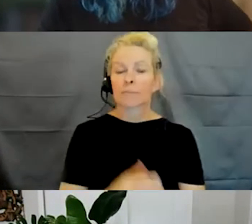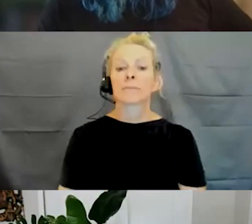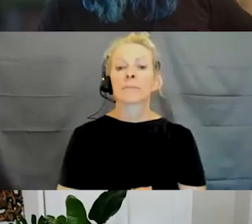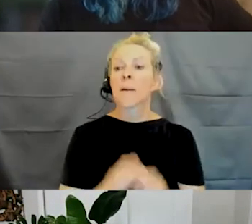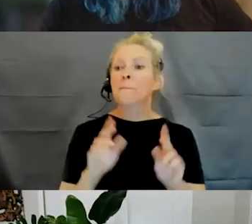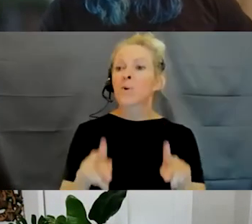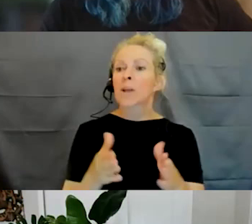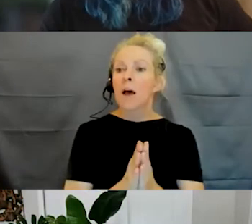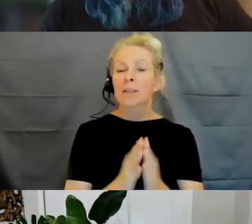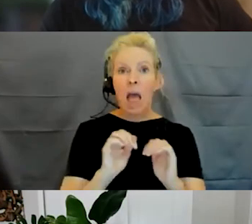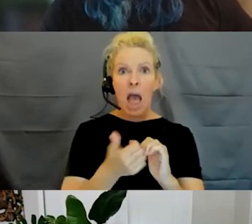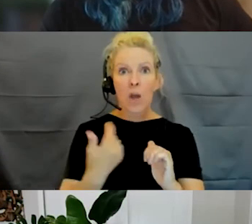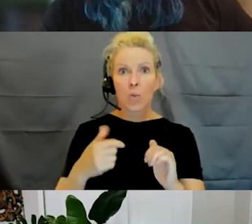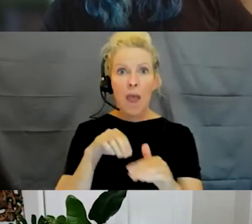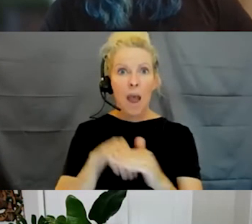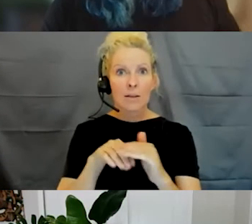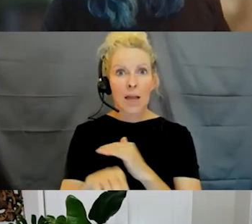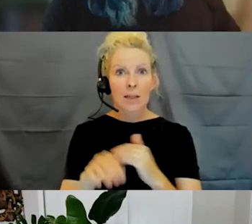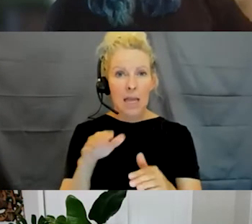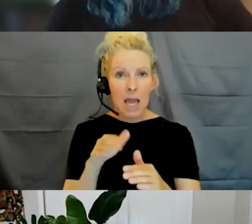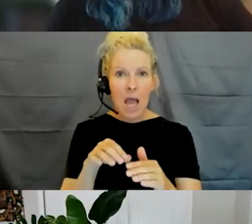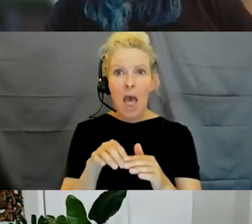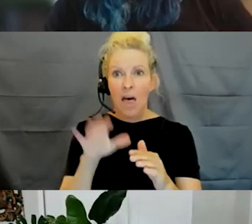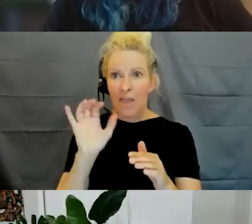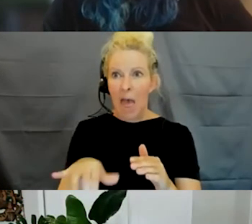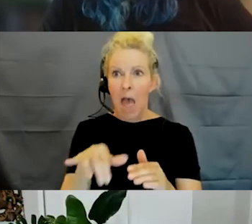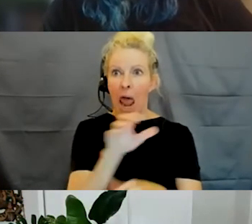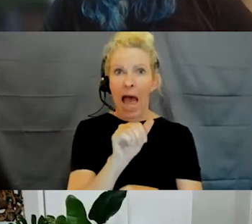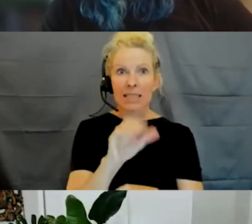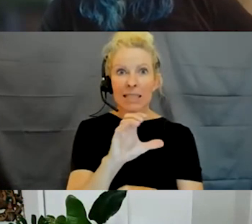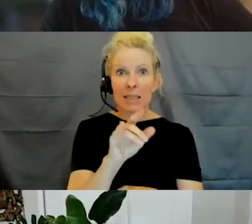the accessibility tree? I'm very unfamiliar with code. Thought you might like that one.